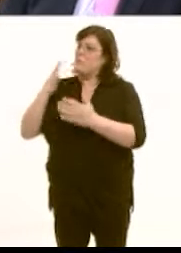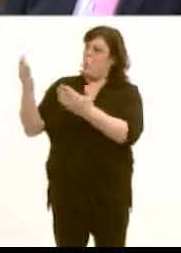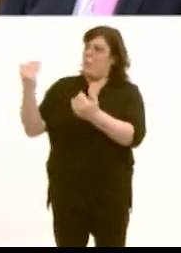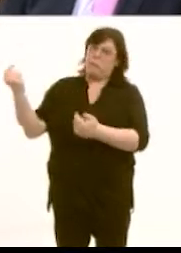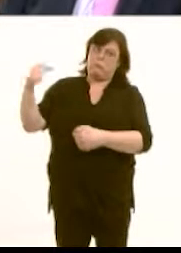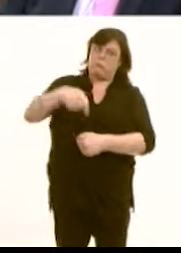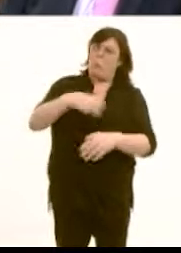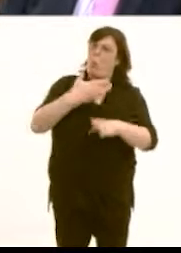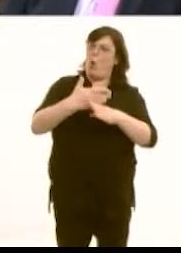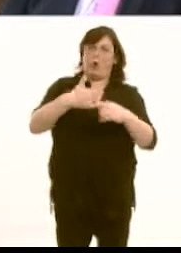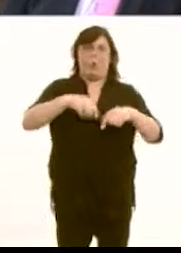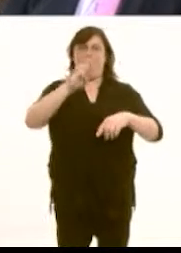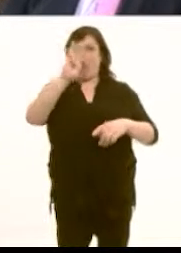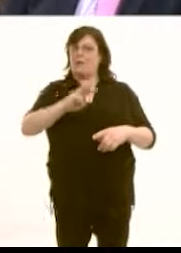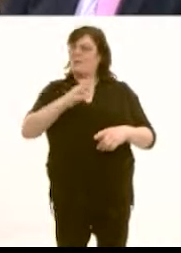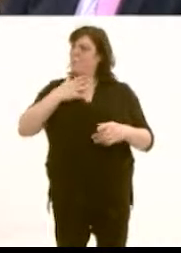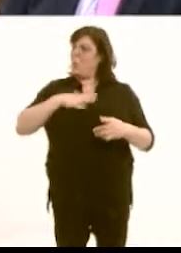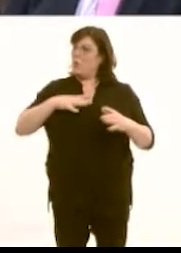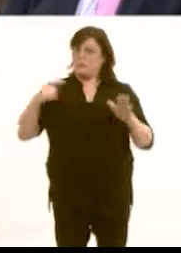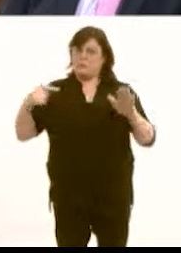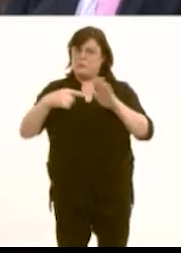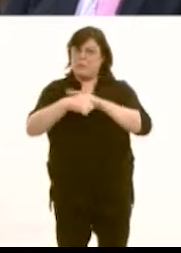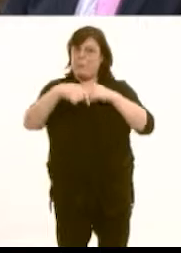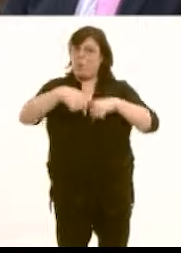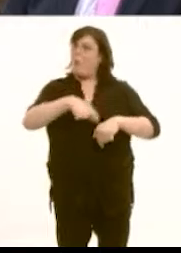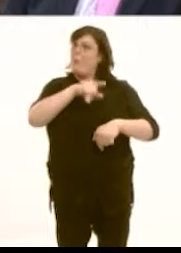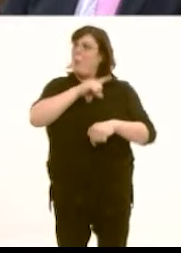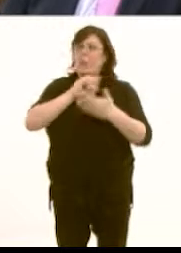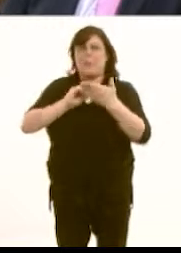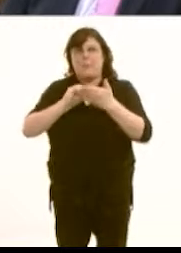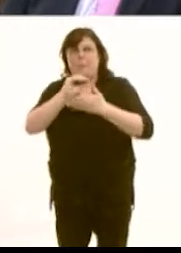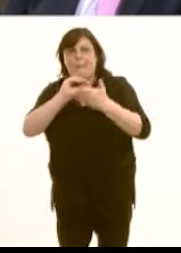They want to come to a system where we spend more per head on health than England does,